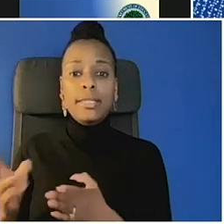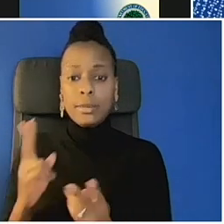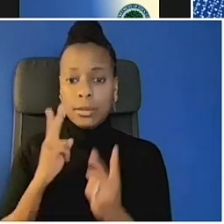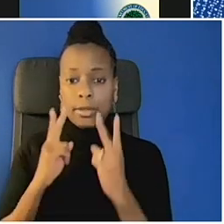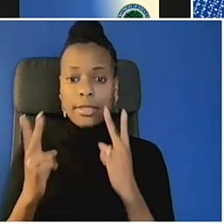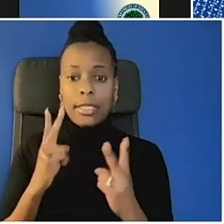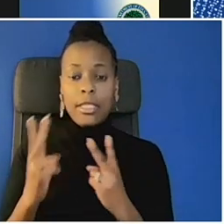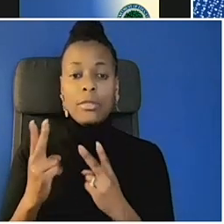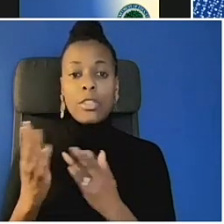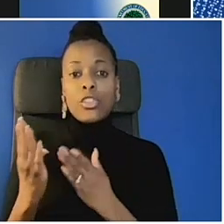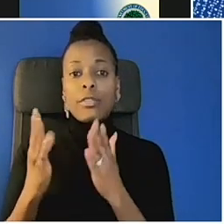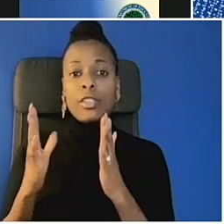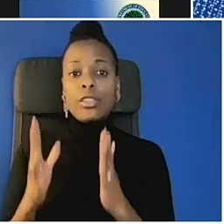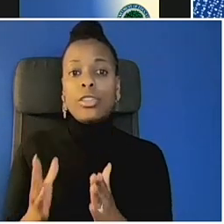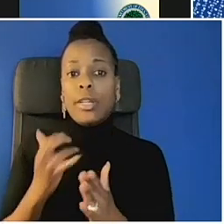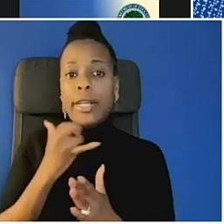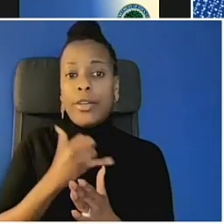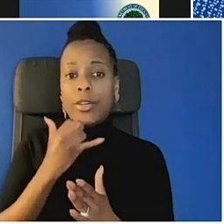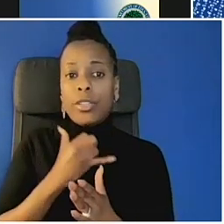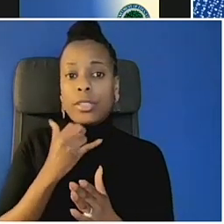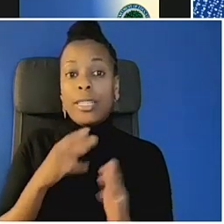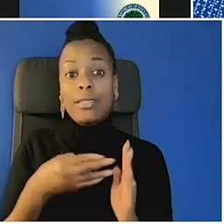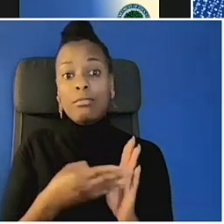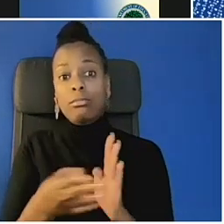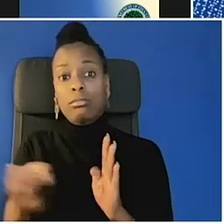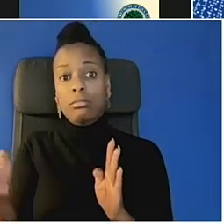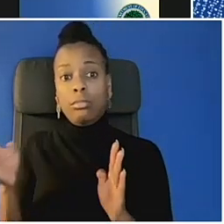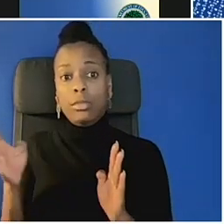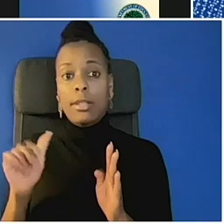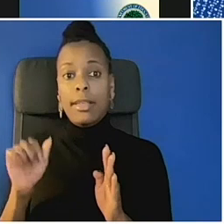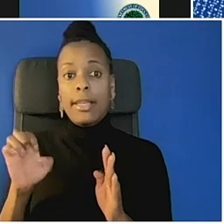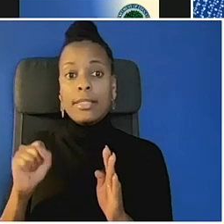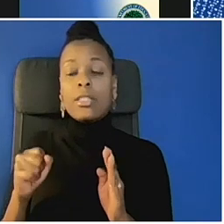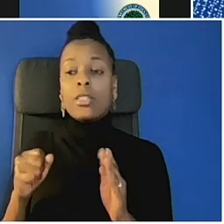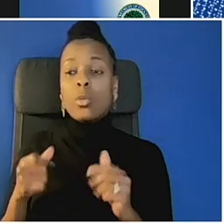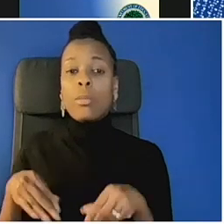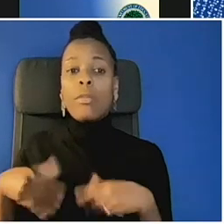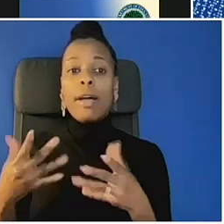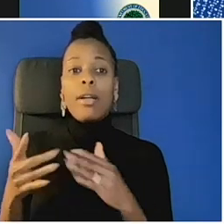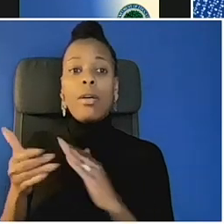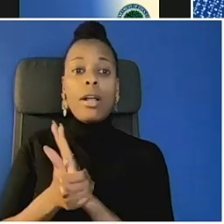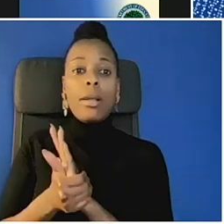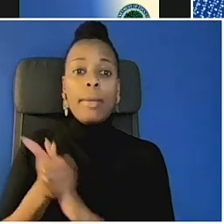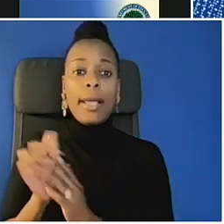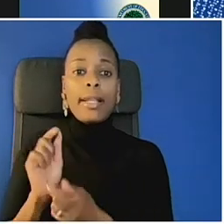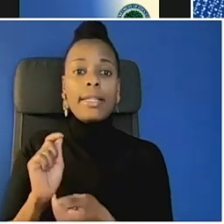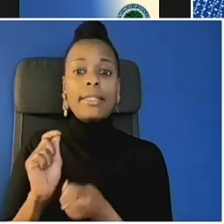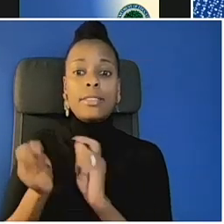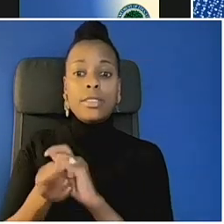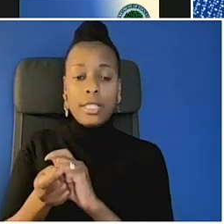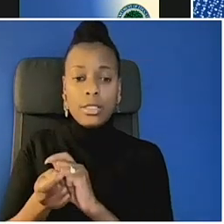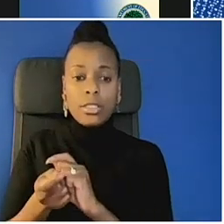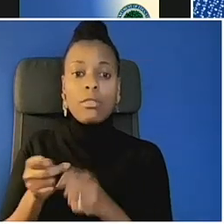In widespread cases, we provide automatic corrections to many borrowers, such as the account adjustment or when we place some